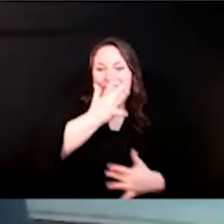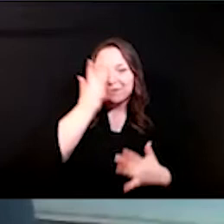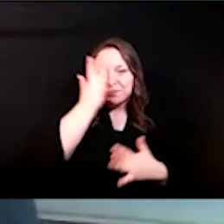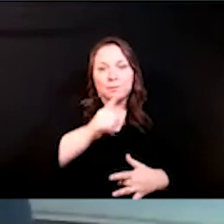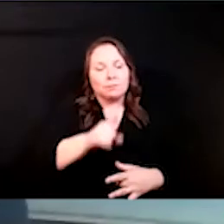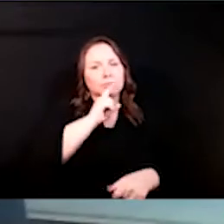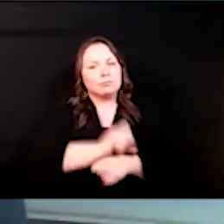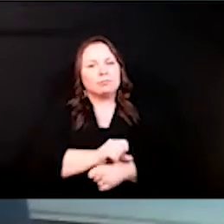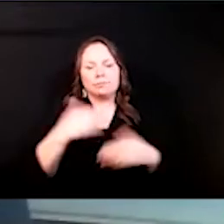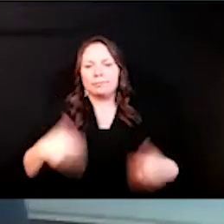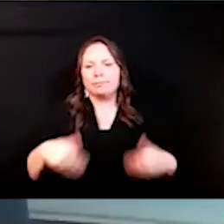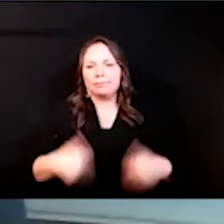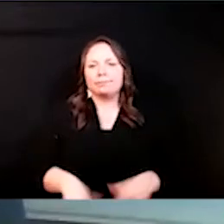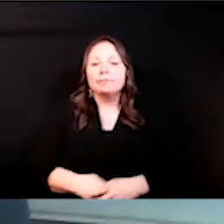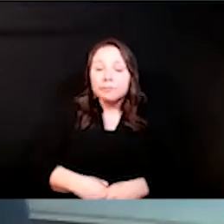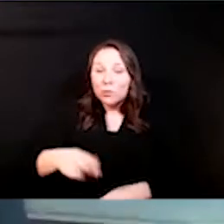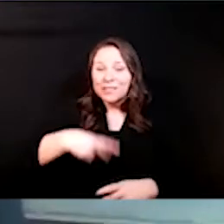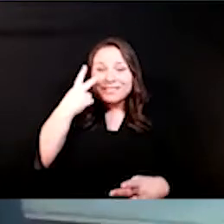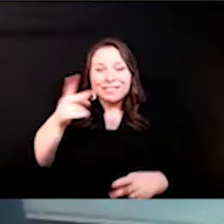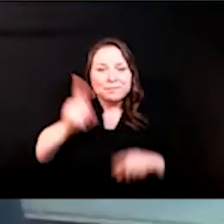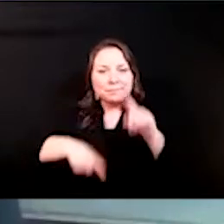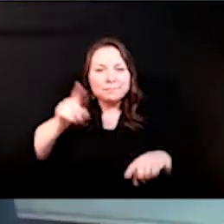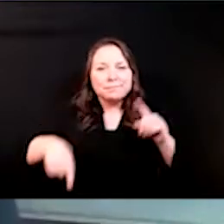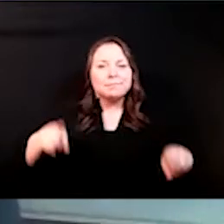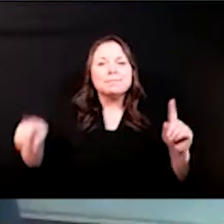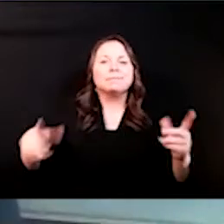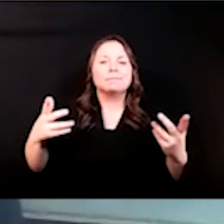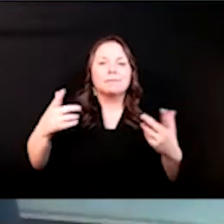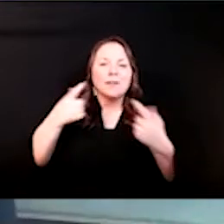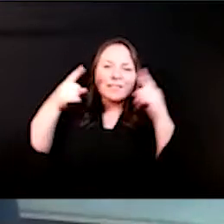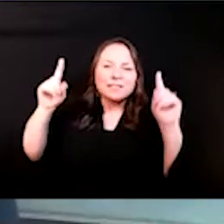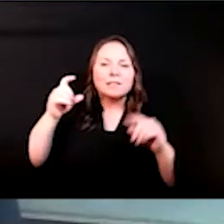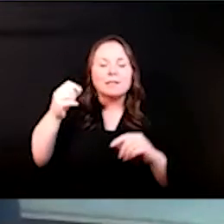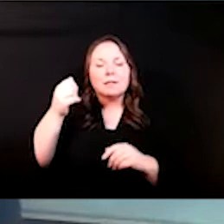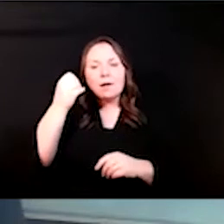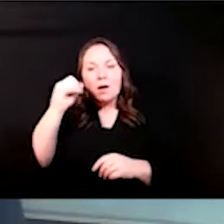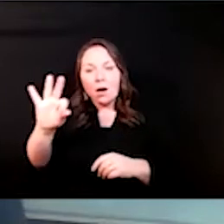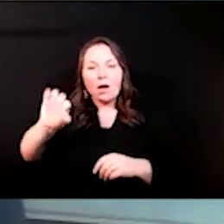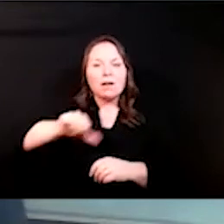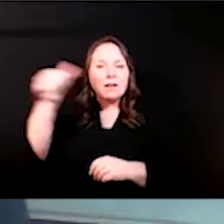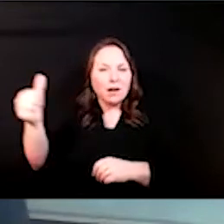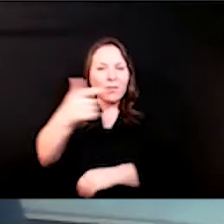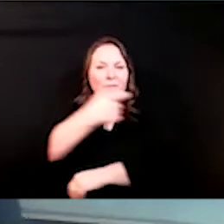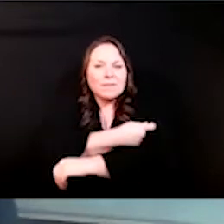REALLY GOOD TRIAL RESULTS. NOW WE'RE SEEING VARYING DEGREES OF EFFICACY AMONG THE OTHER VACCINES THAT ARE BEING